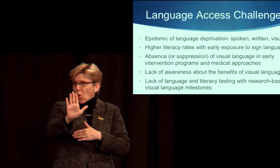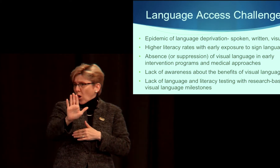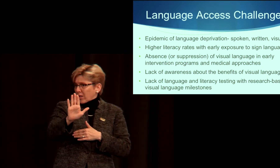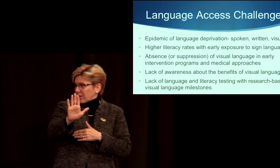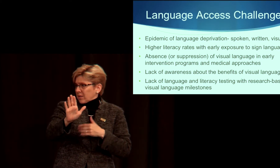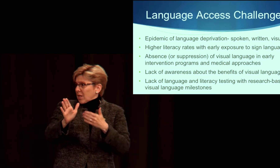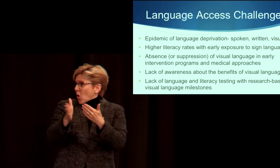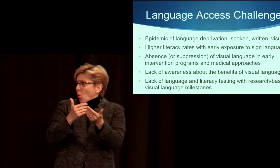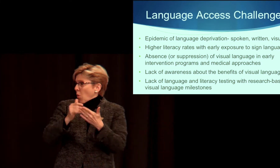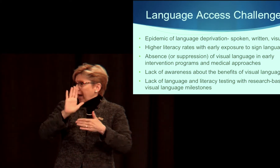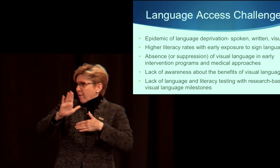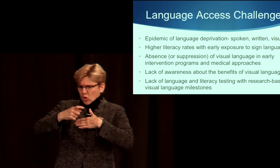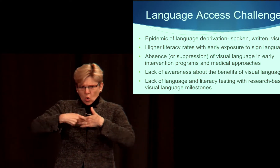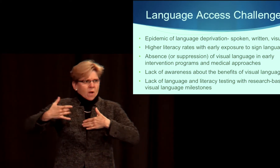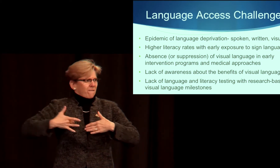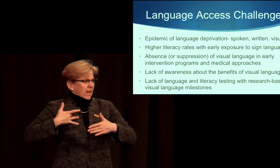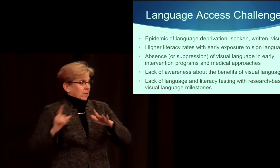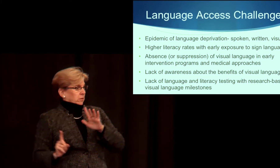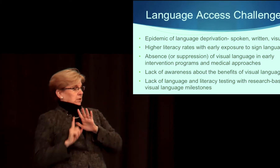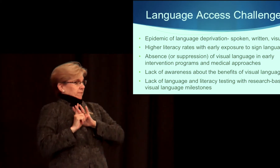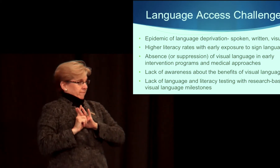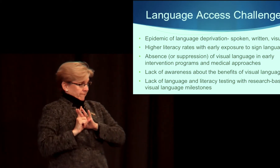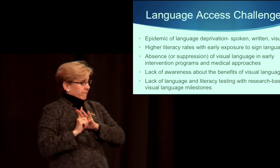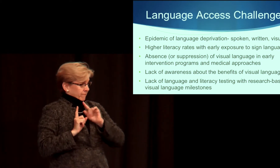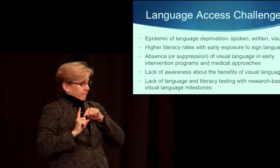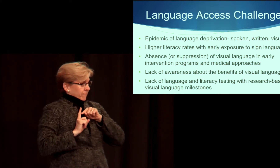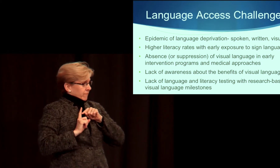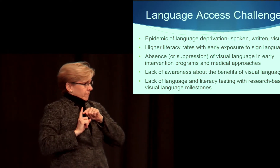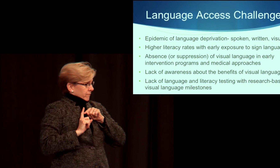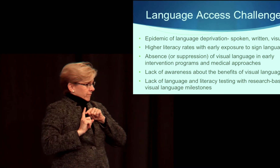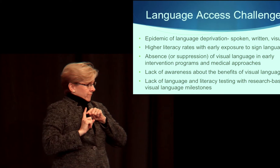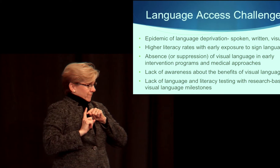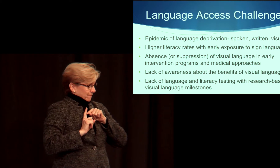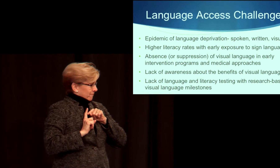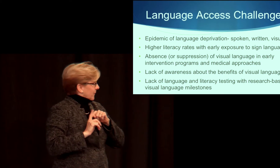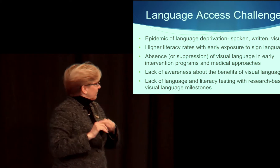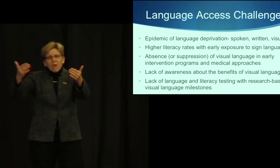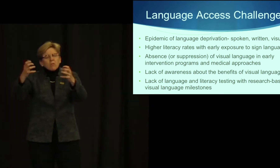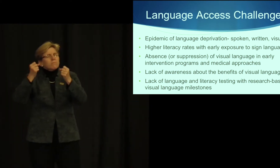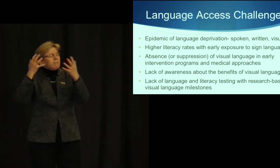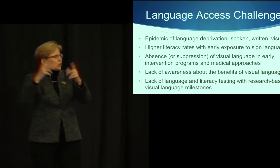different from your own and whatever feelings come up from that.